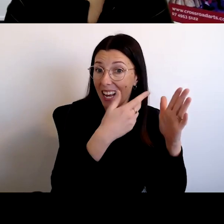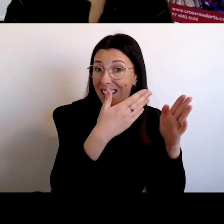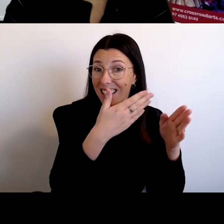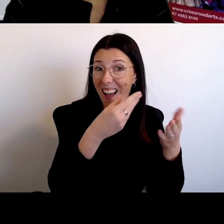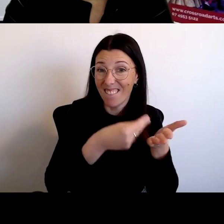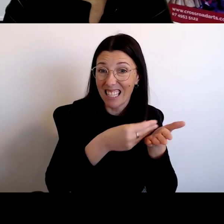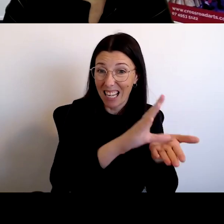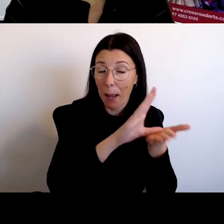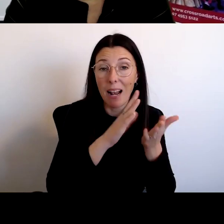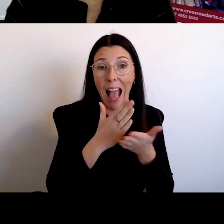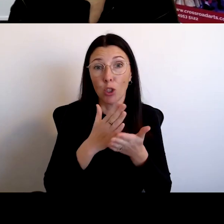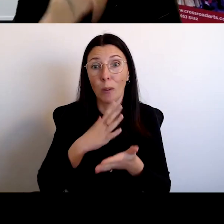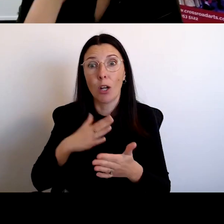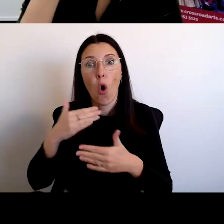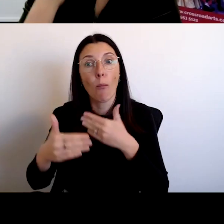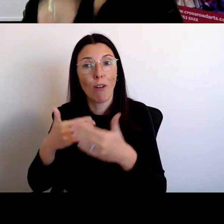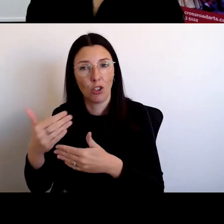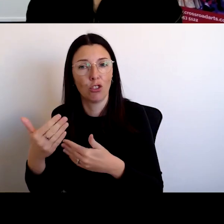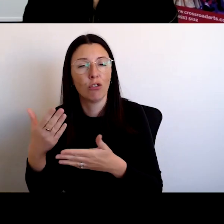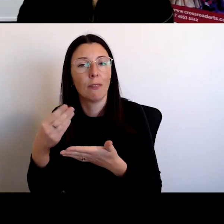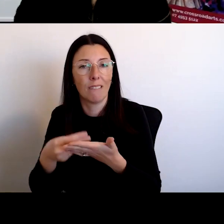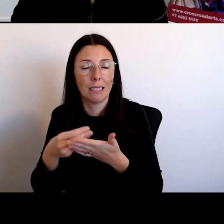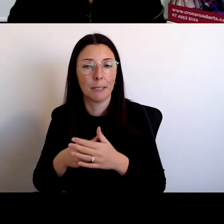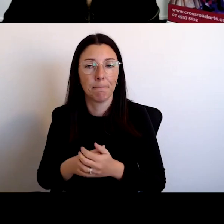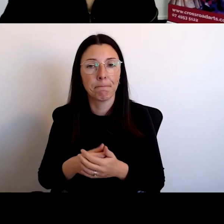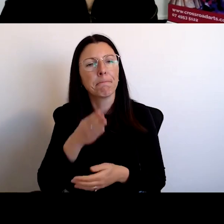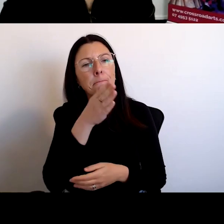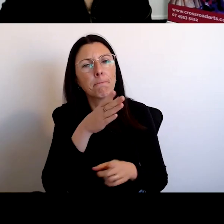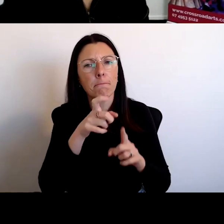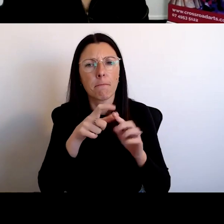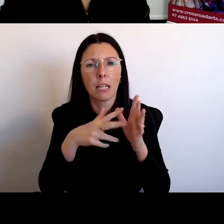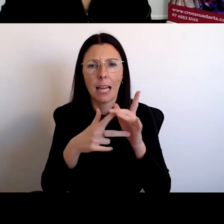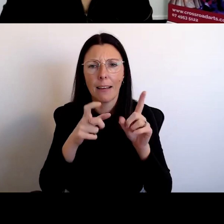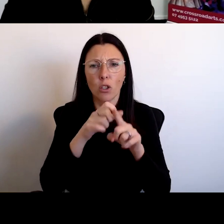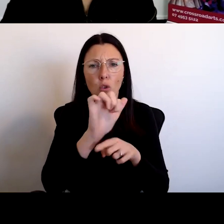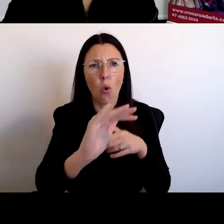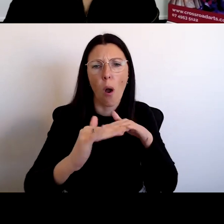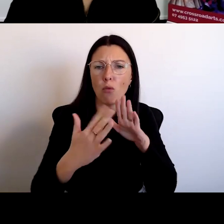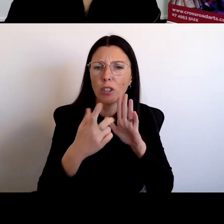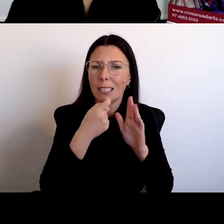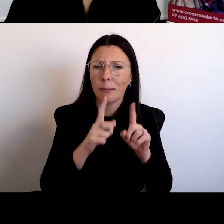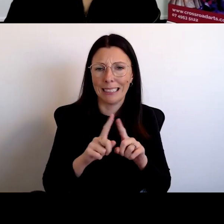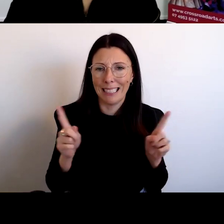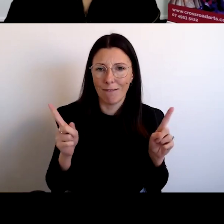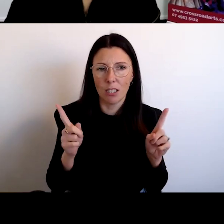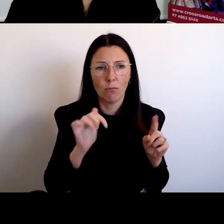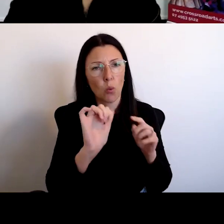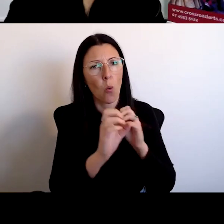David, you took a slightly different approach with framing your campaign. Do you want to tell